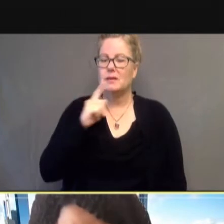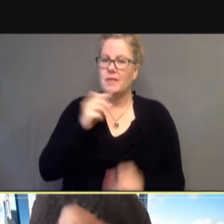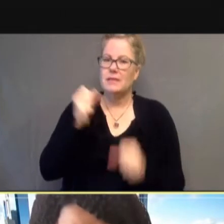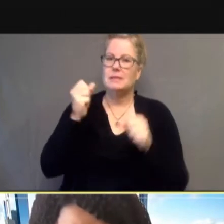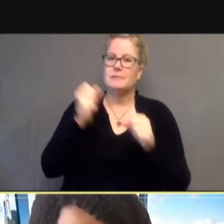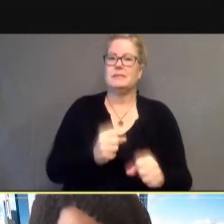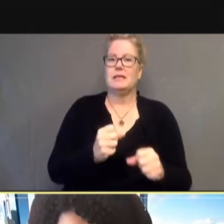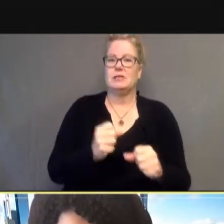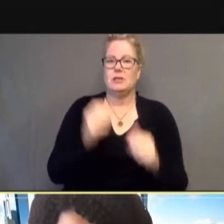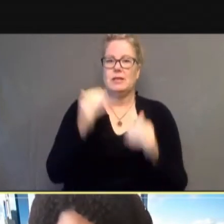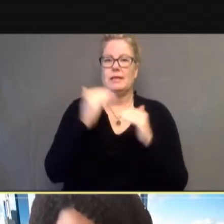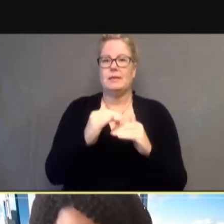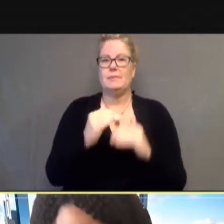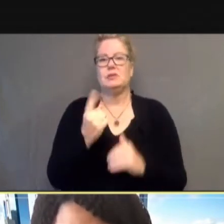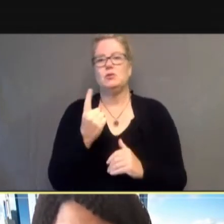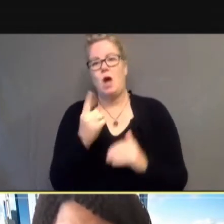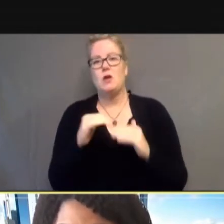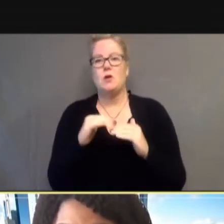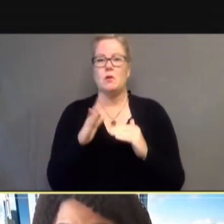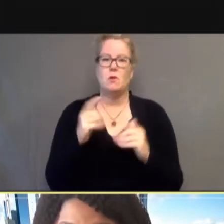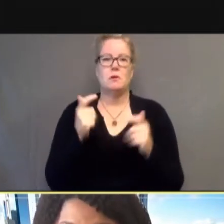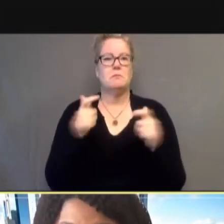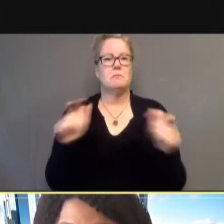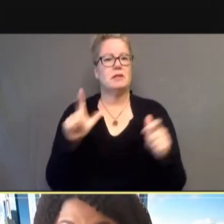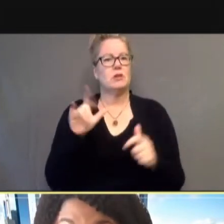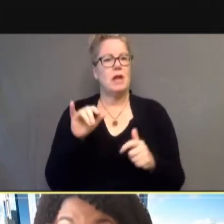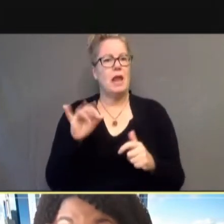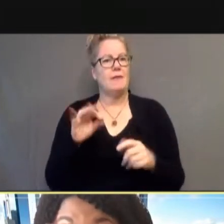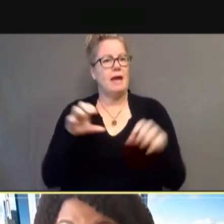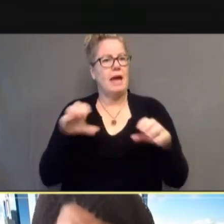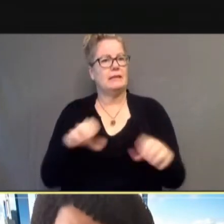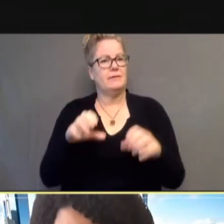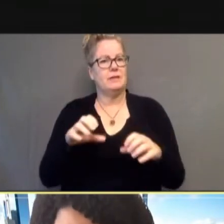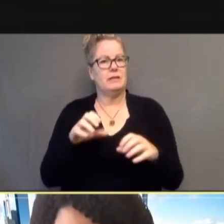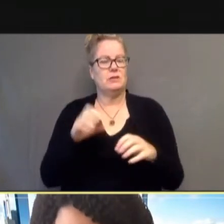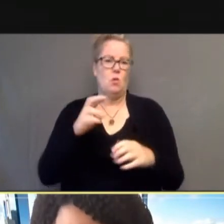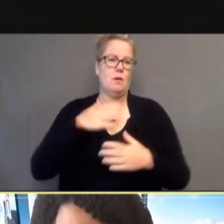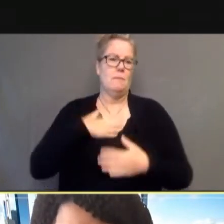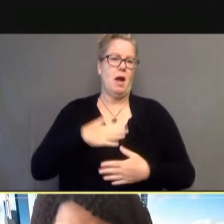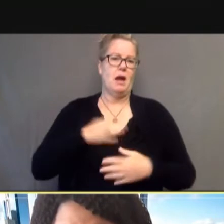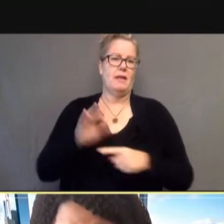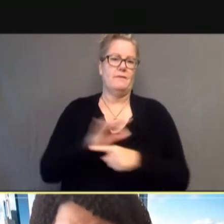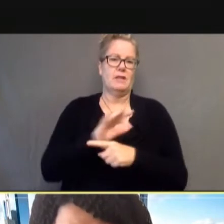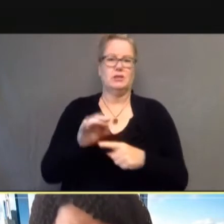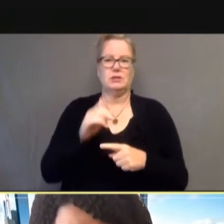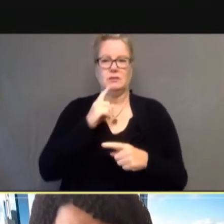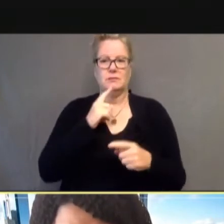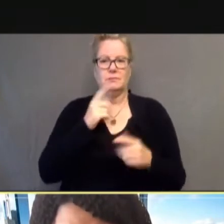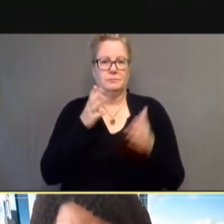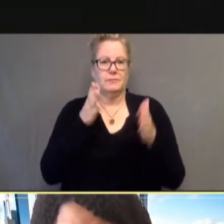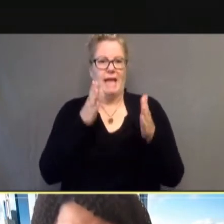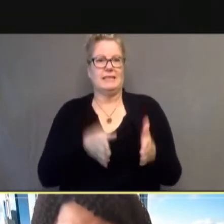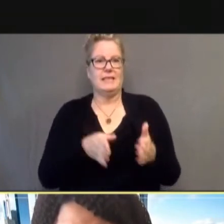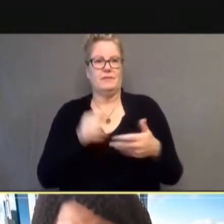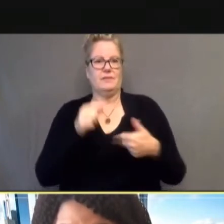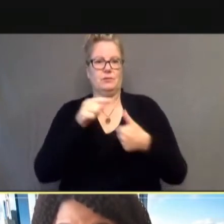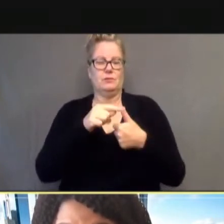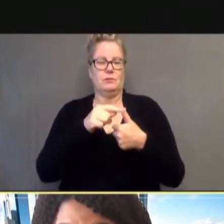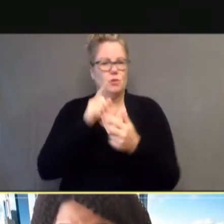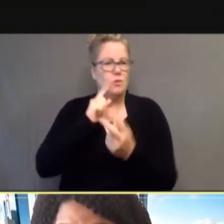functions of such individual. That's commonly referred to as prong one. Prong two is a record